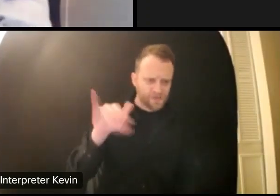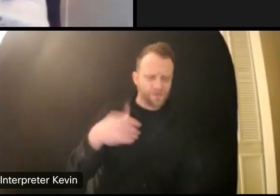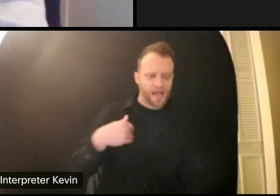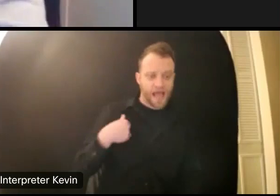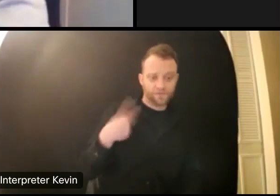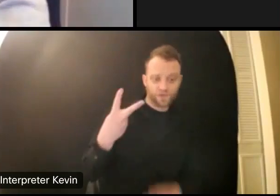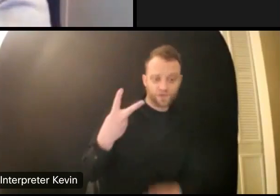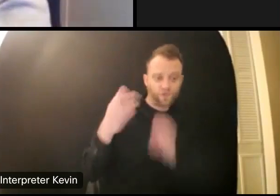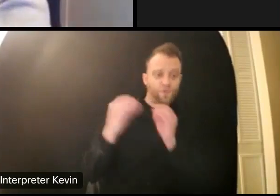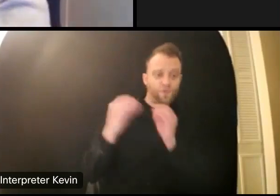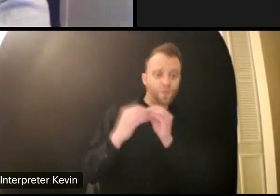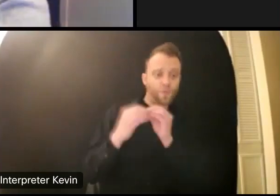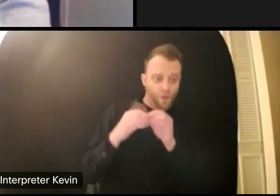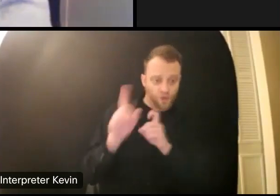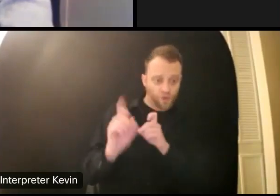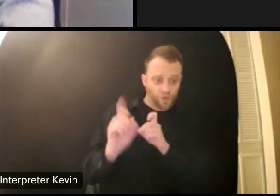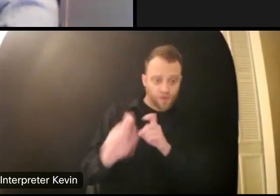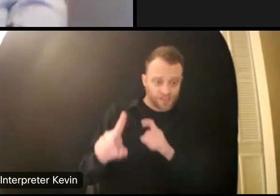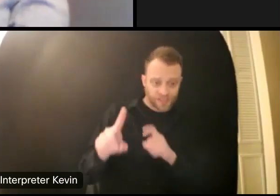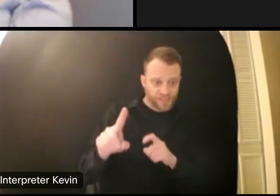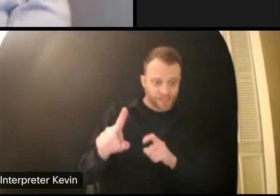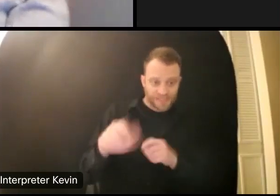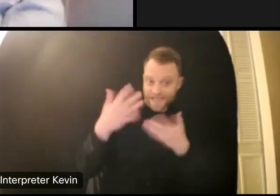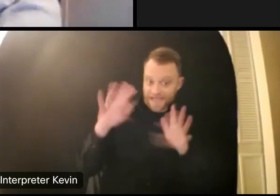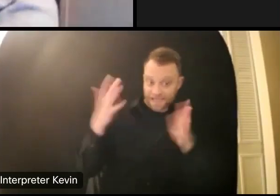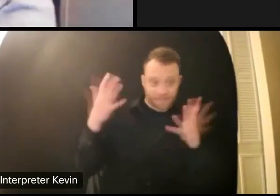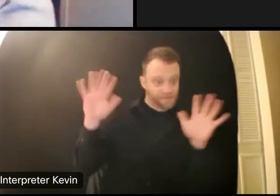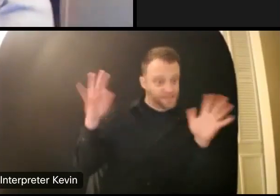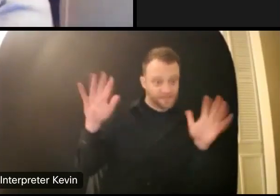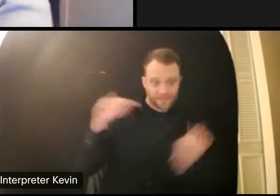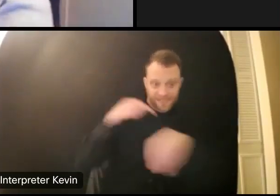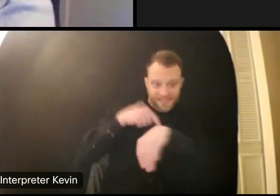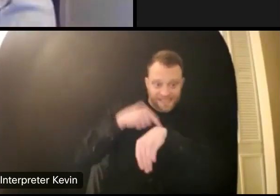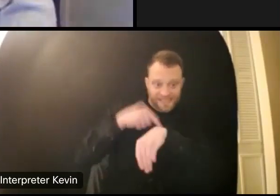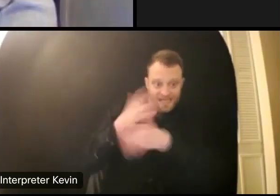to to drop because of the time. (Fast) Oh yes, and these are folks that have asked questions